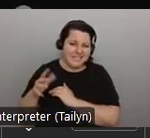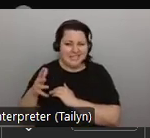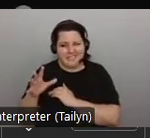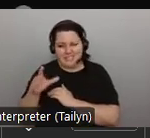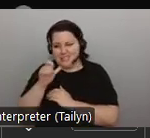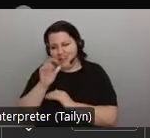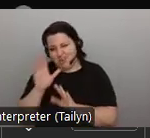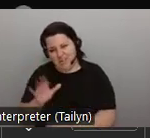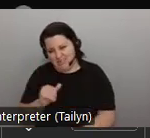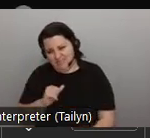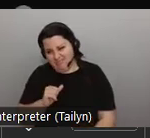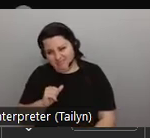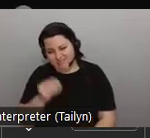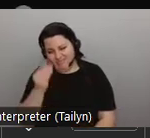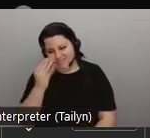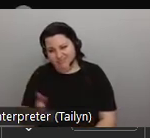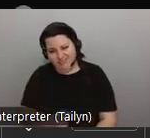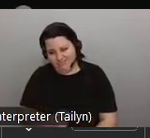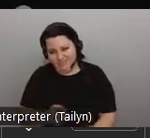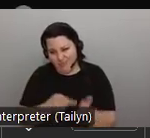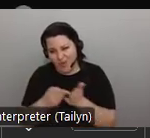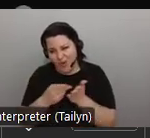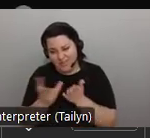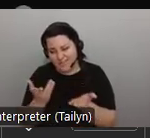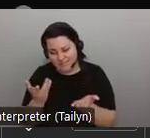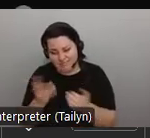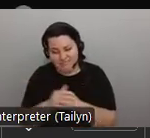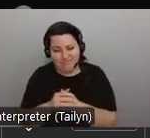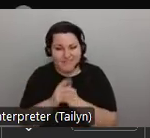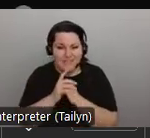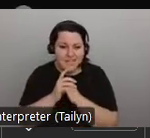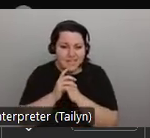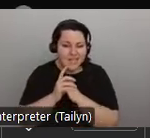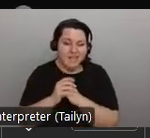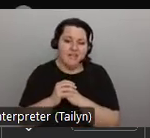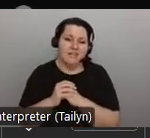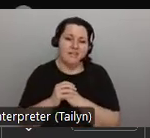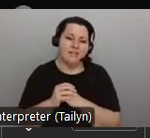have automated alt text for you.